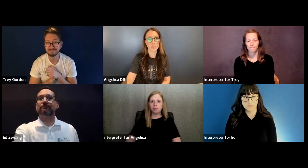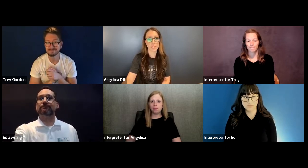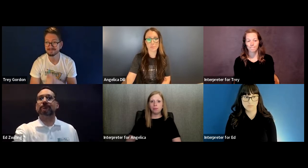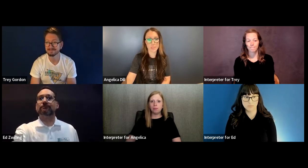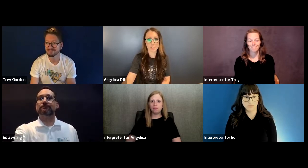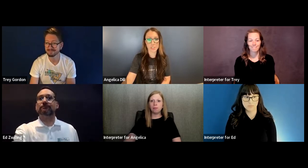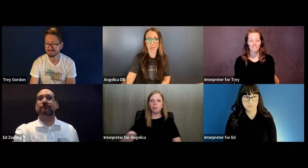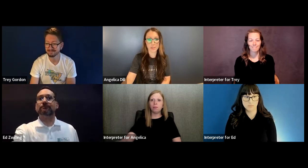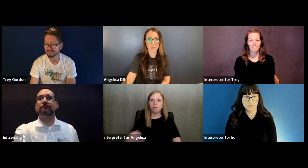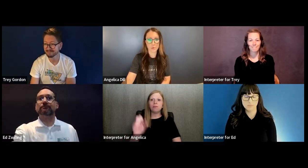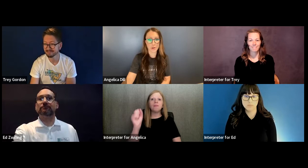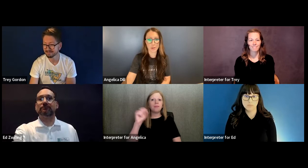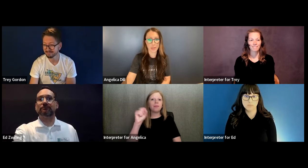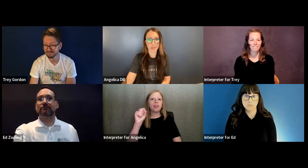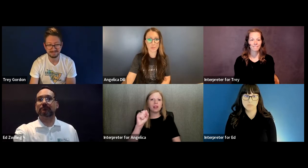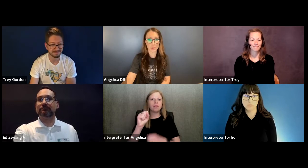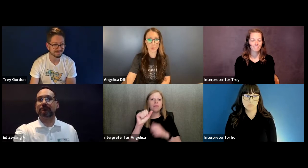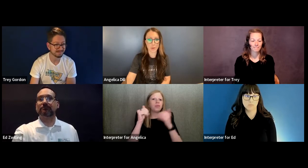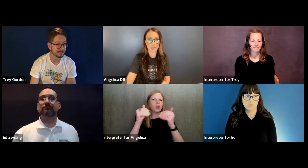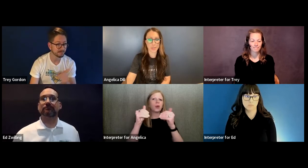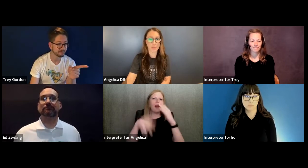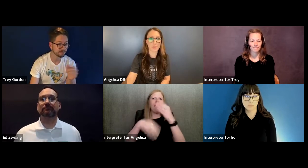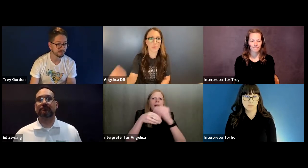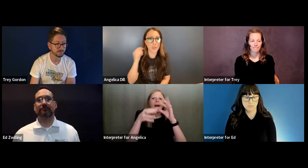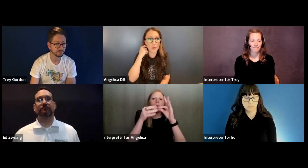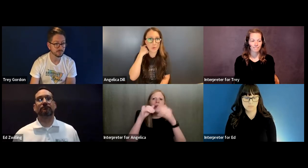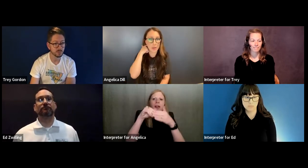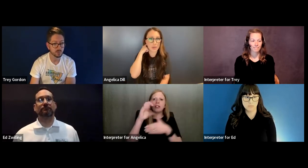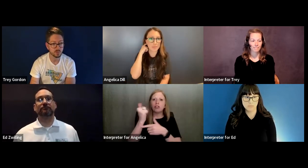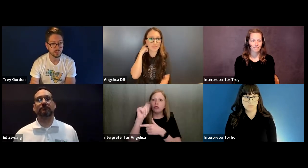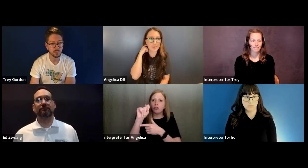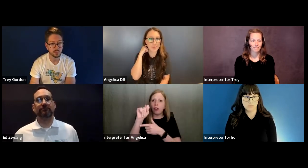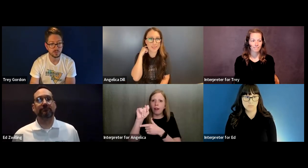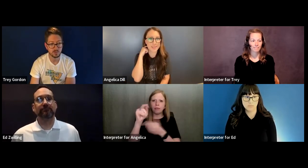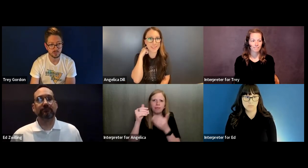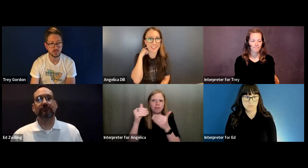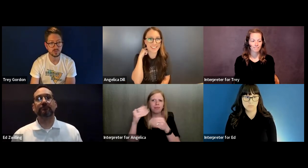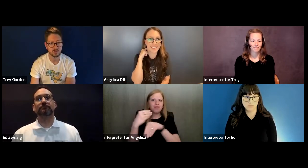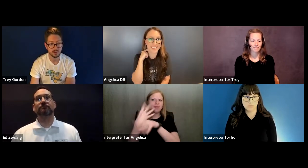yeah in the chat or again you're welcome to come on video um don't be intimidated uh